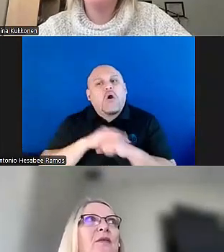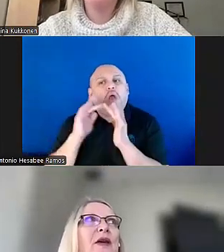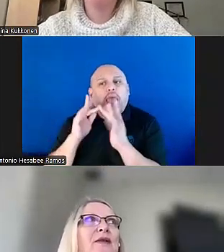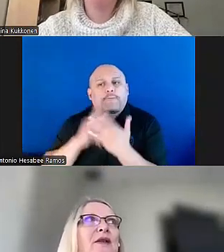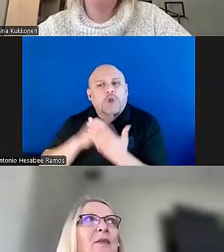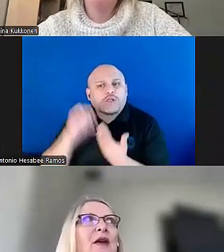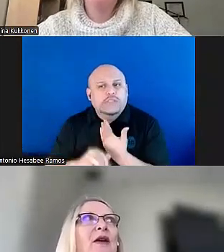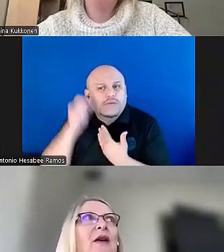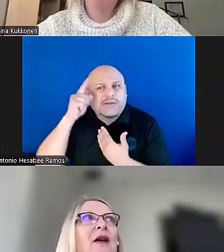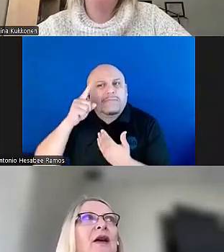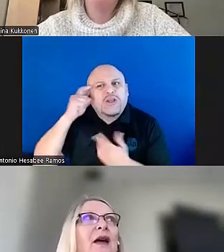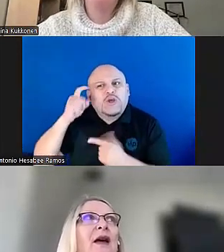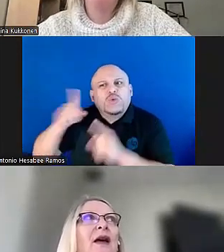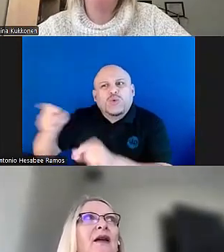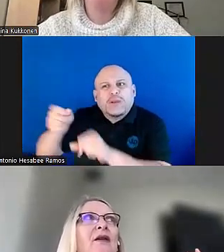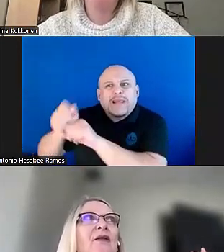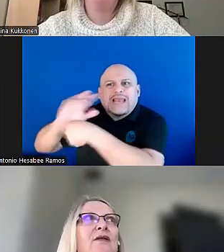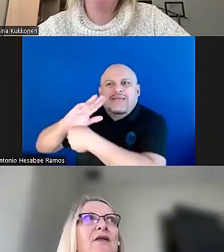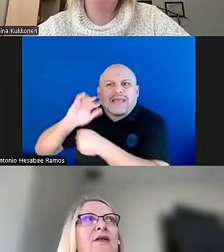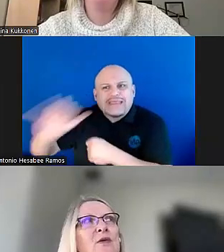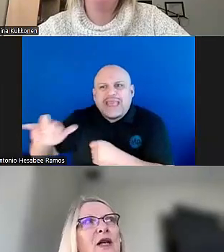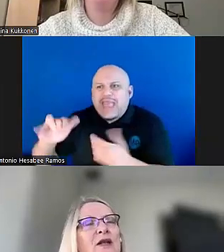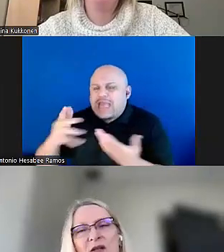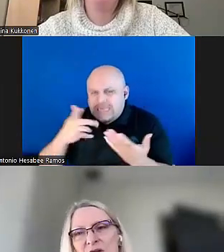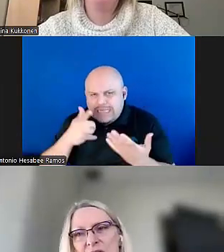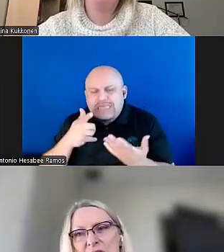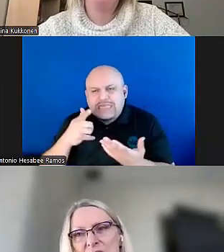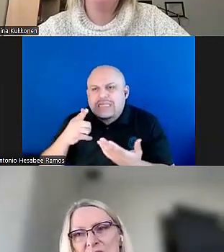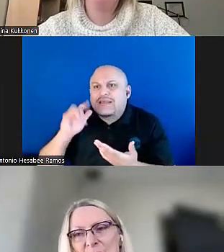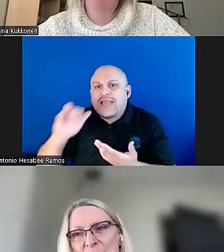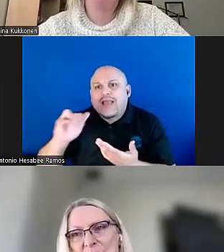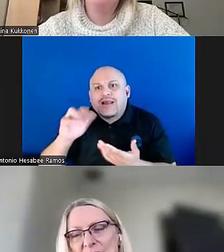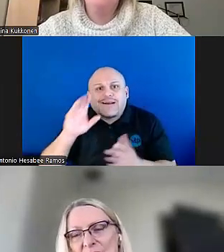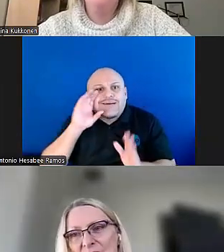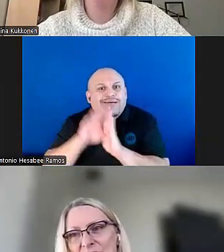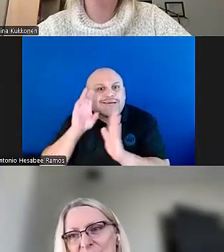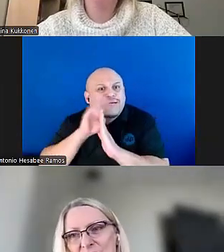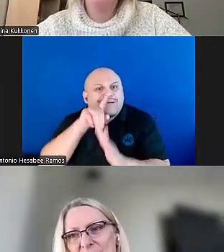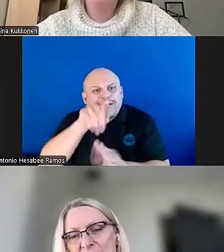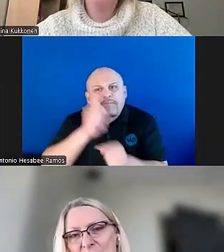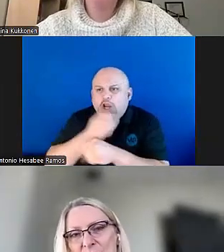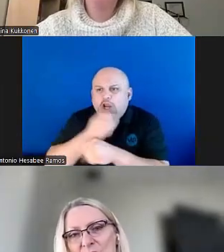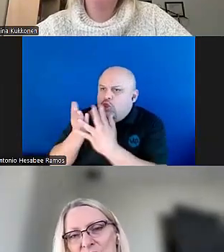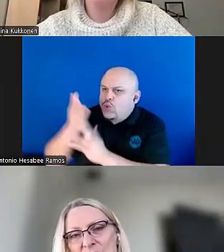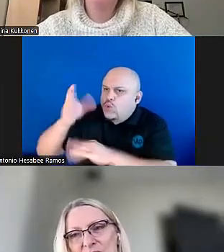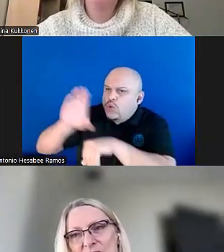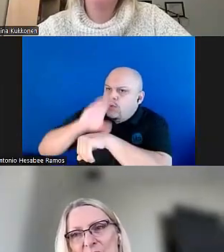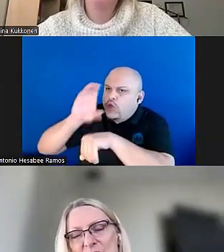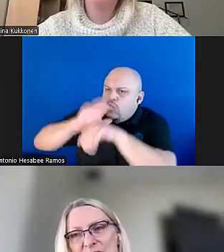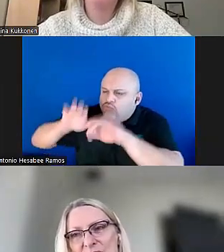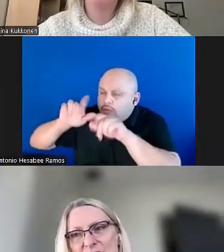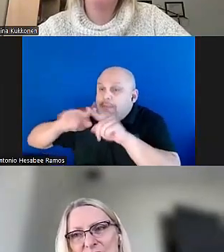the pandemic. And the zines were made digitally. But after that, we worked with Tara Bursey, who's